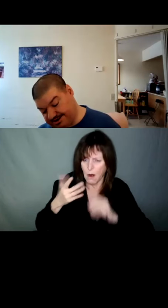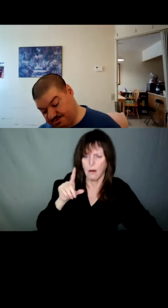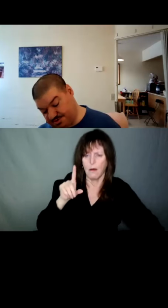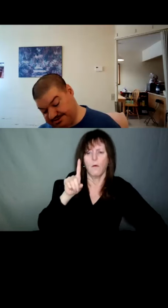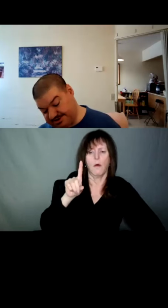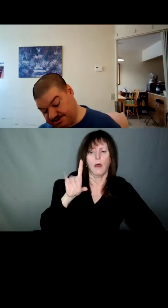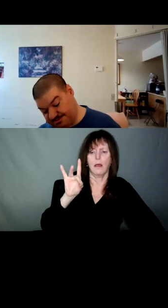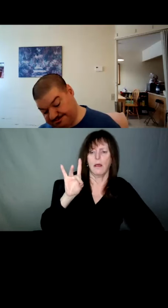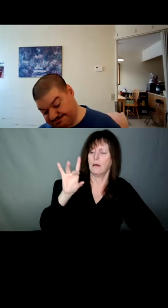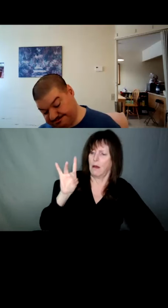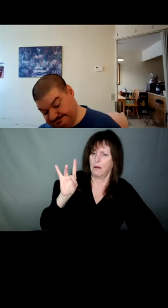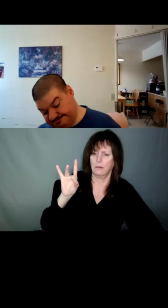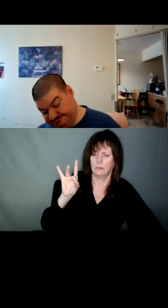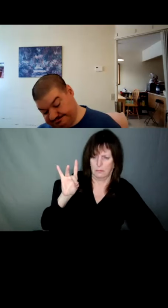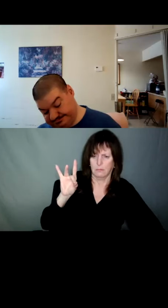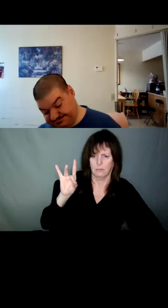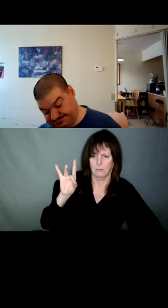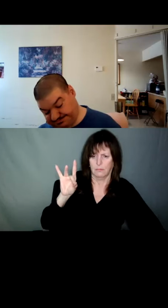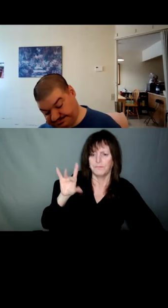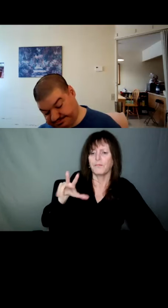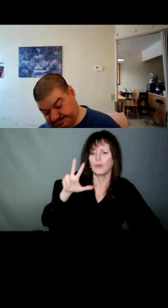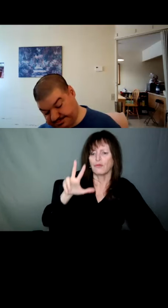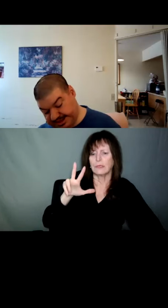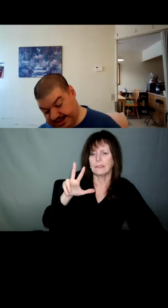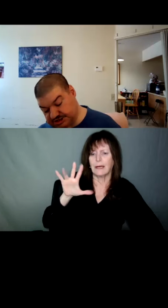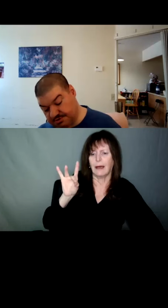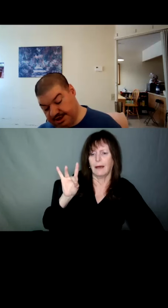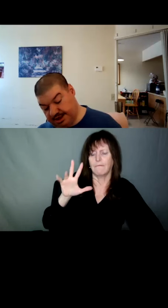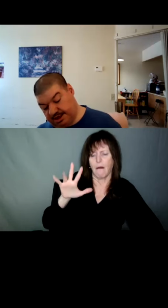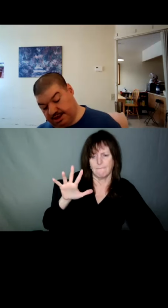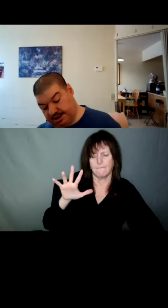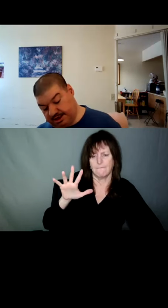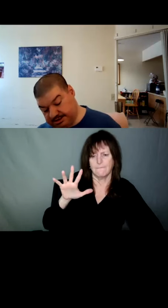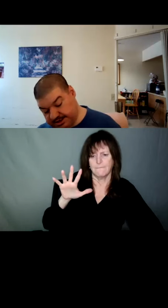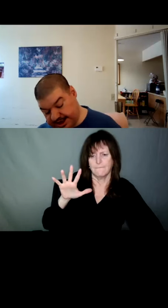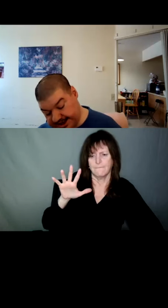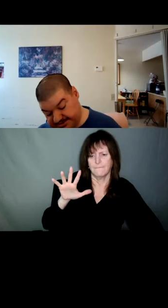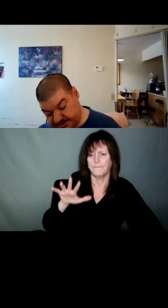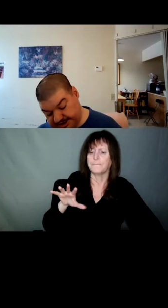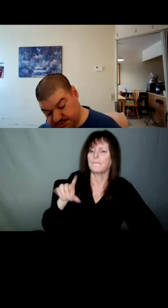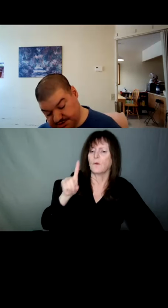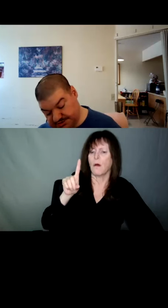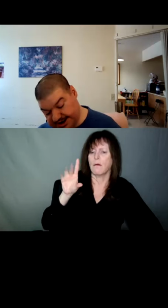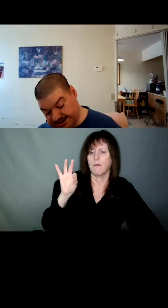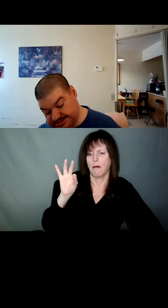got my injection. The phone number I called was